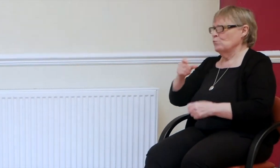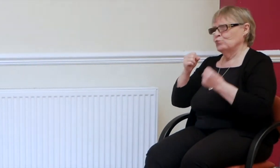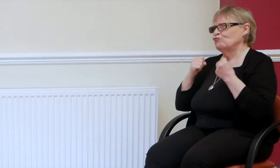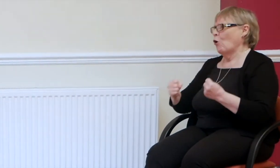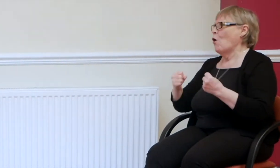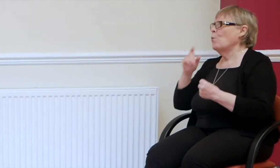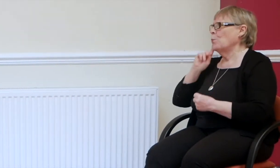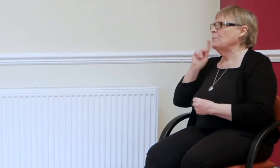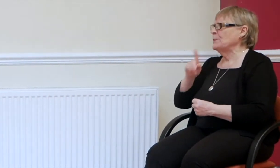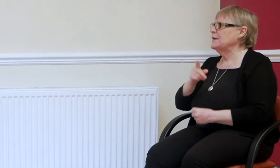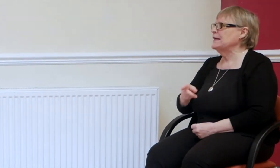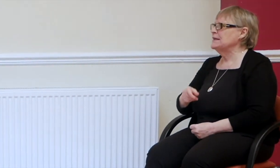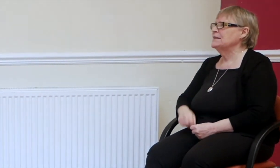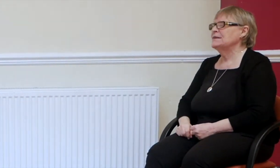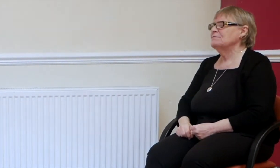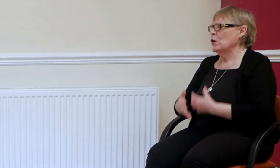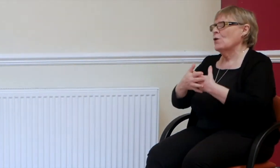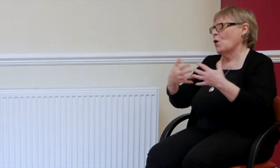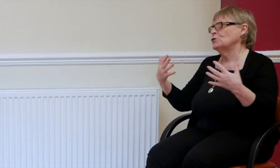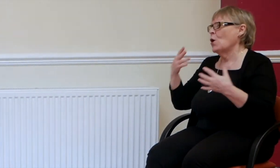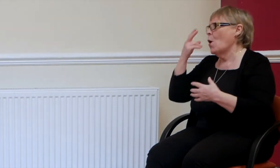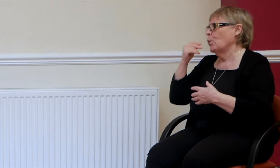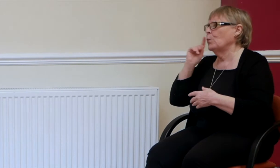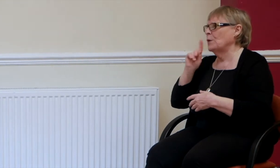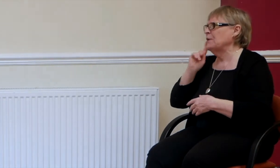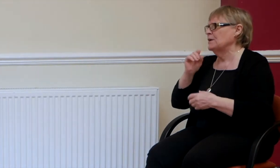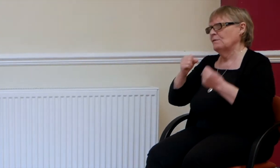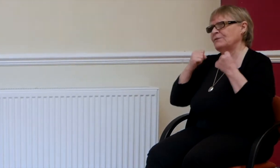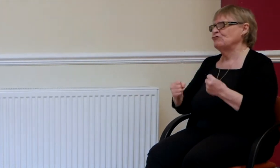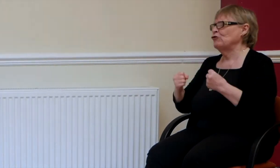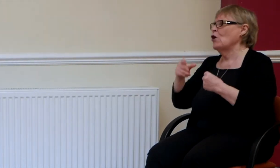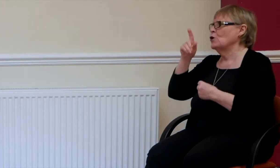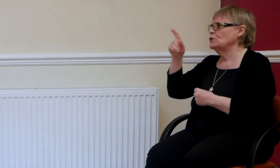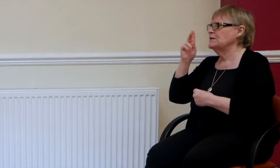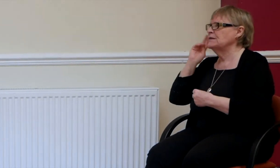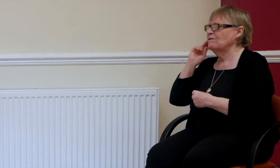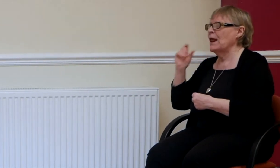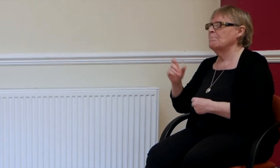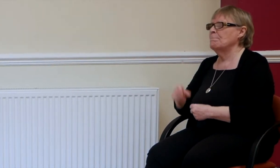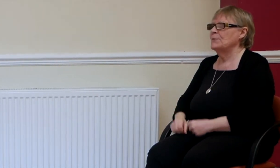There were lots of strong, older women involved in the deaf club.